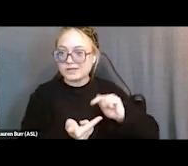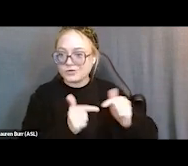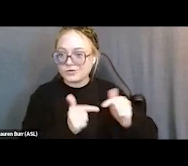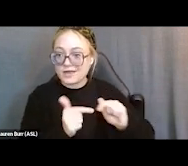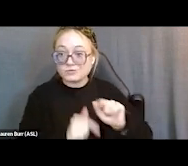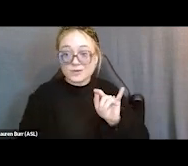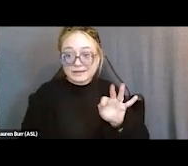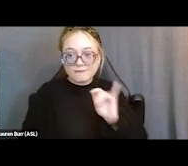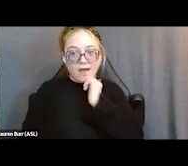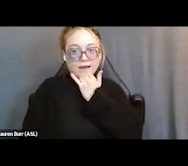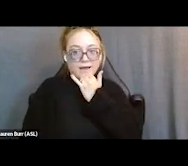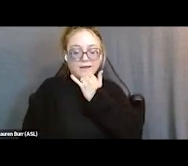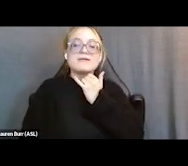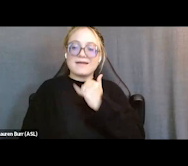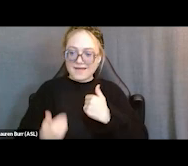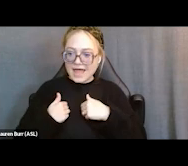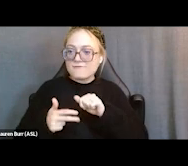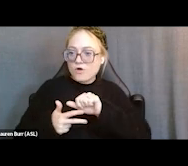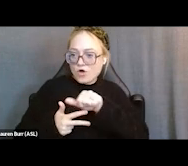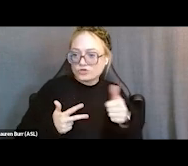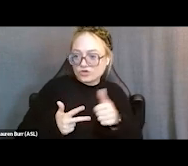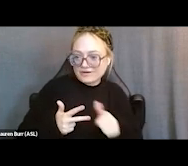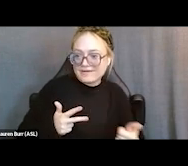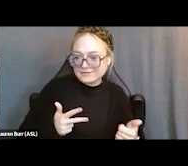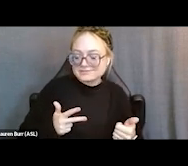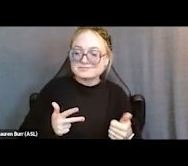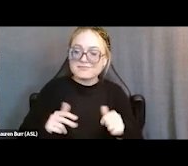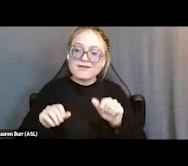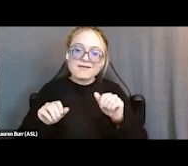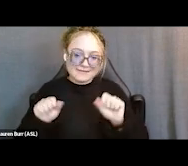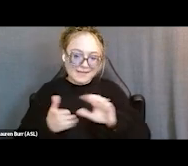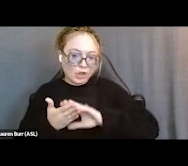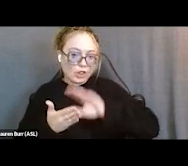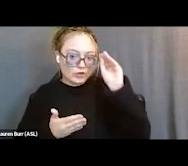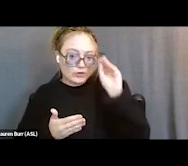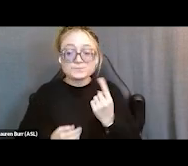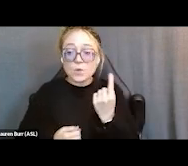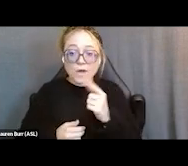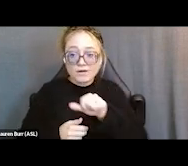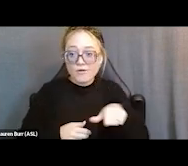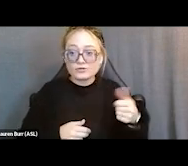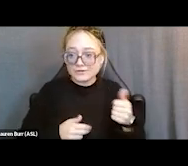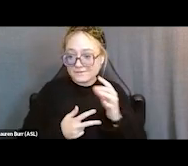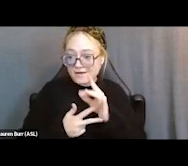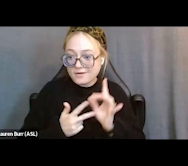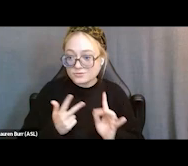there are alternatives and it's a way to grow. So one alternative, grieving with the person.